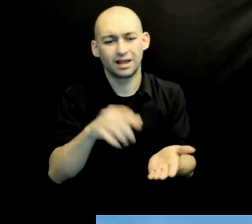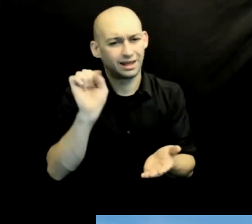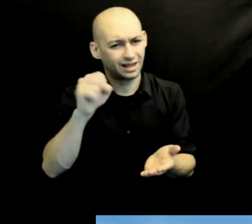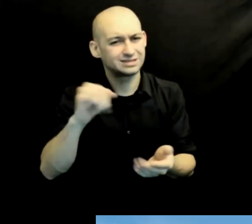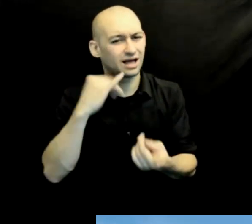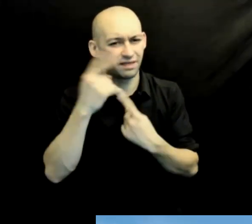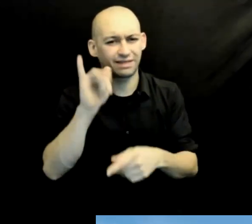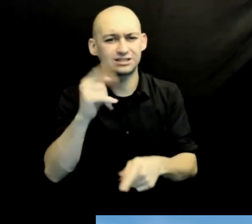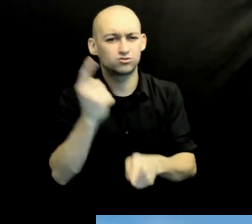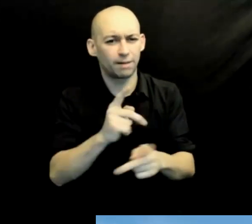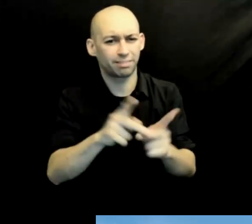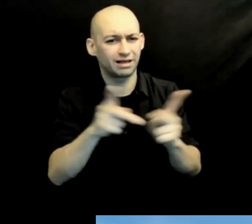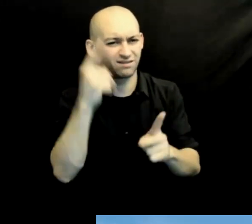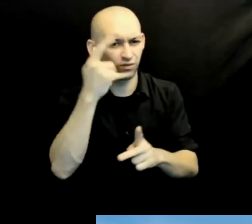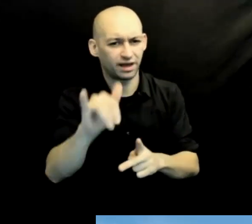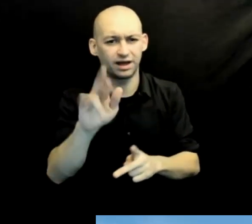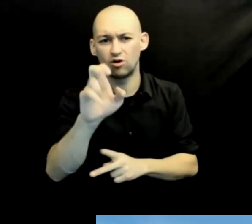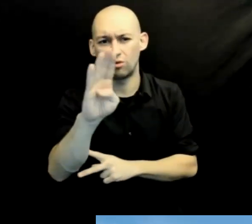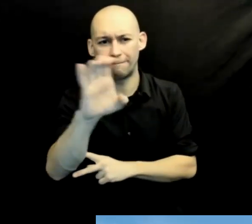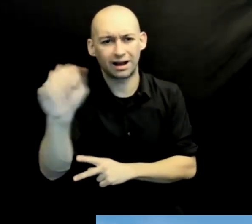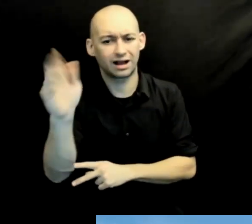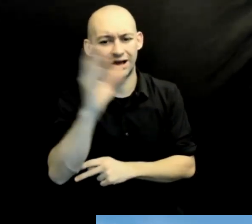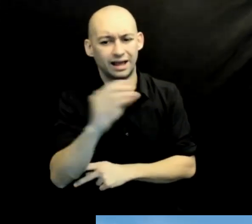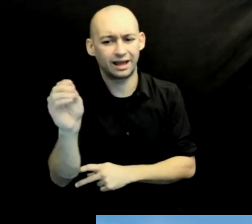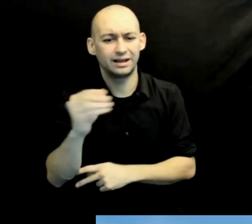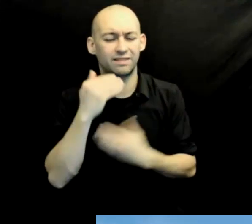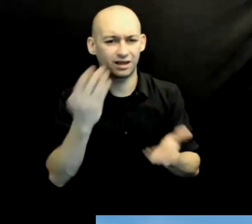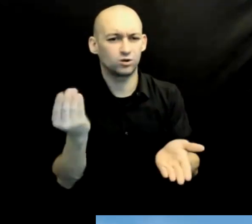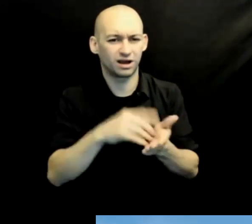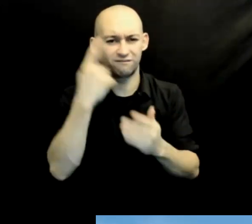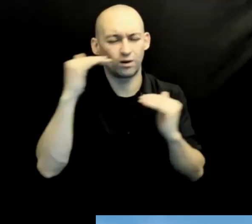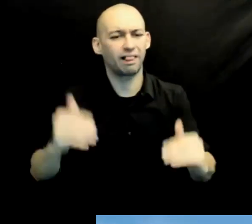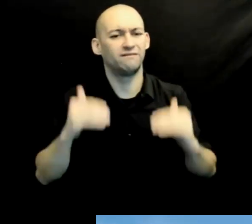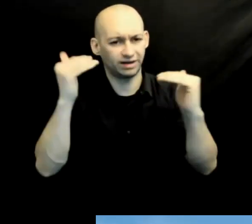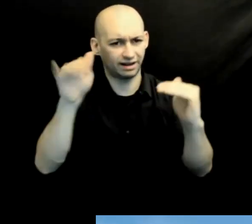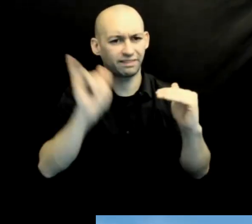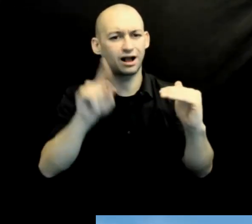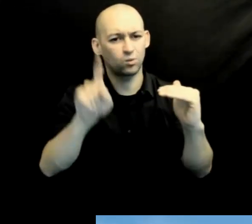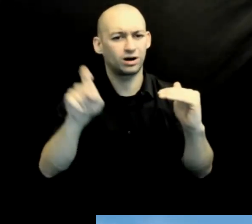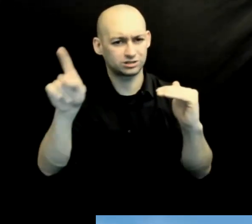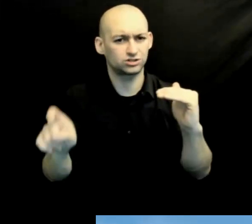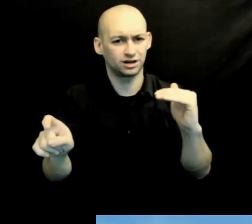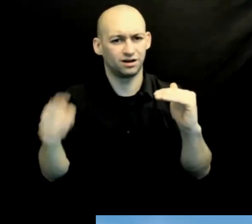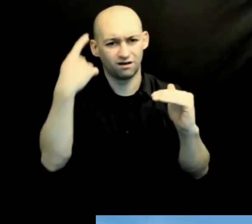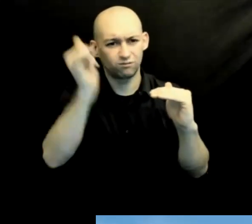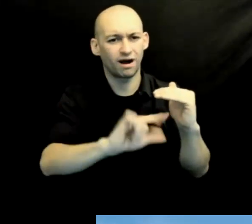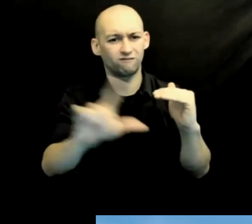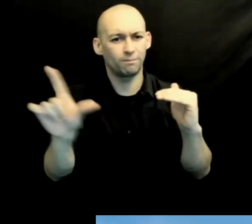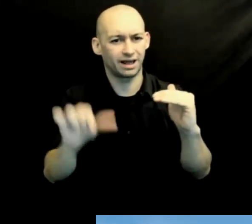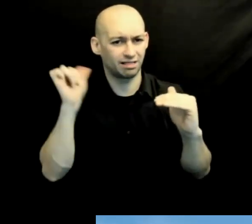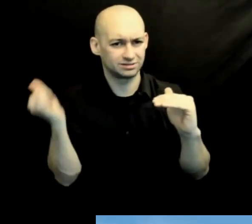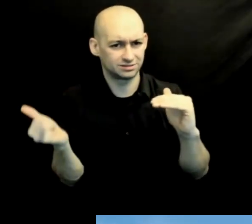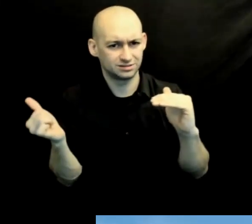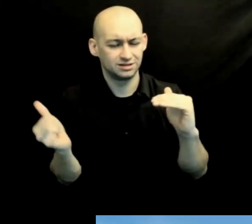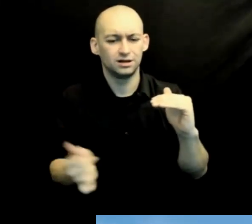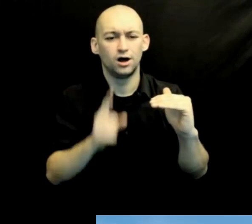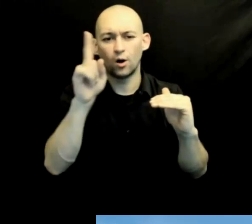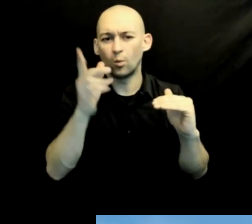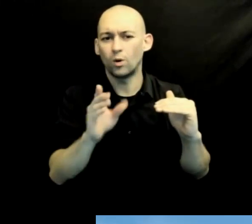it Rebecca. And thank you again for elevating this question for everybody else. One of the potential